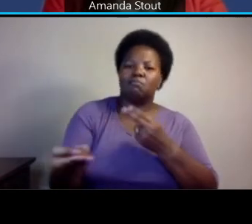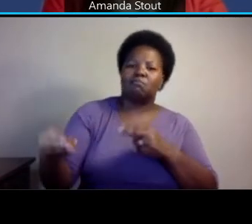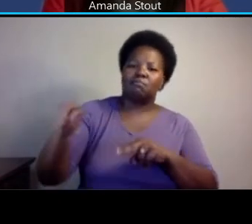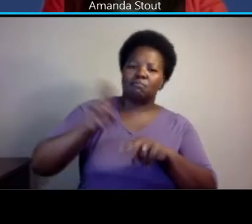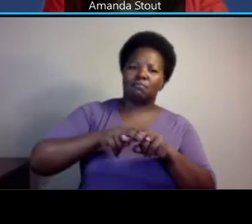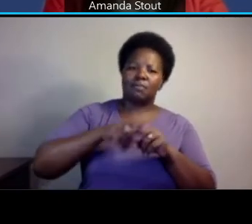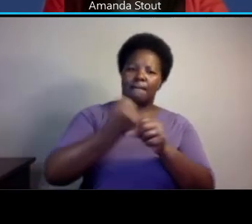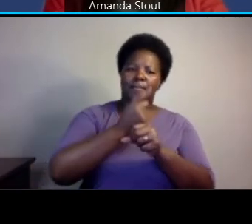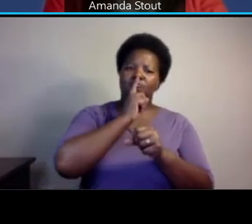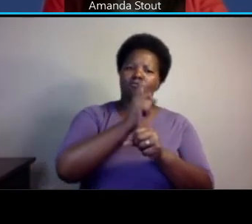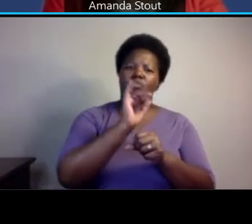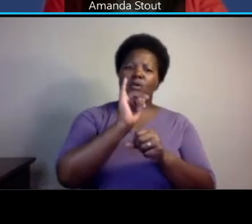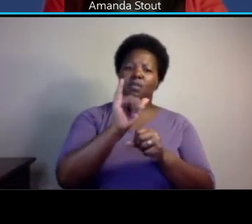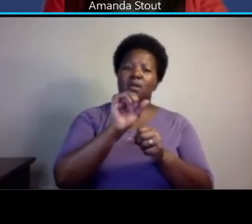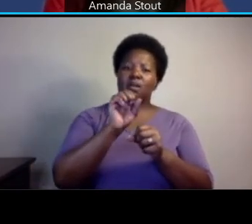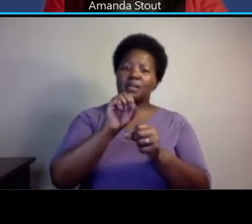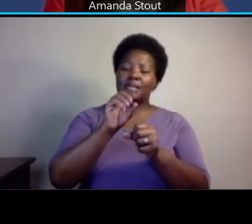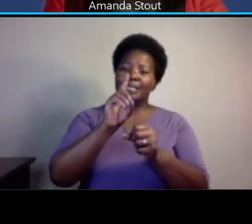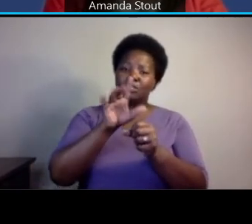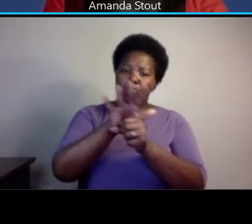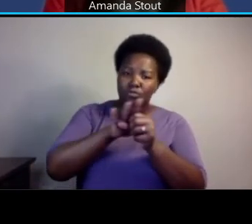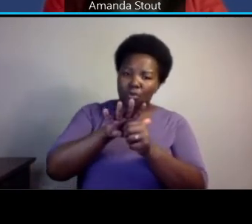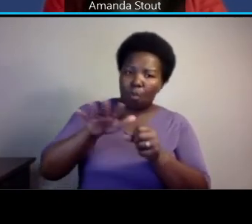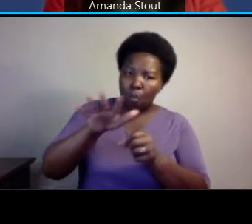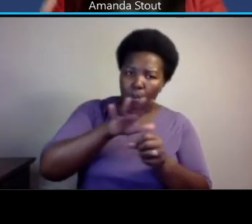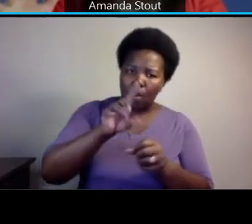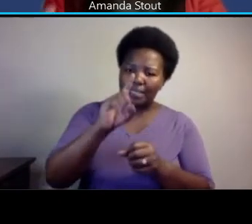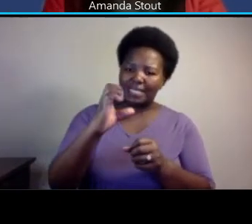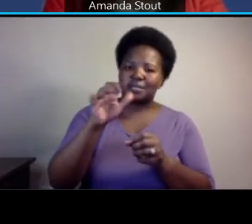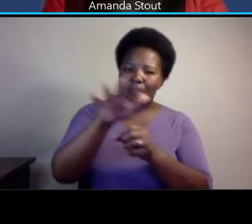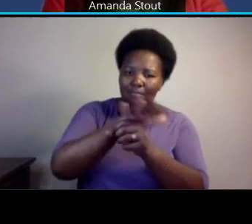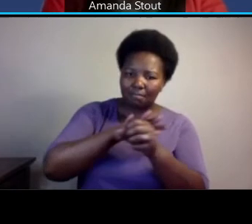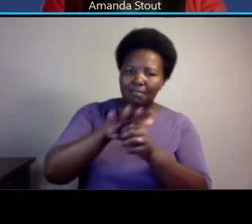and some of the questions about enforcement and ticketing um are going to be on the scope